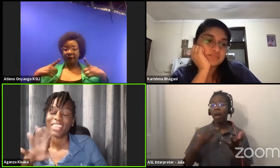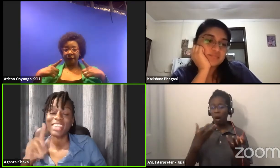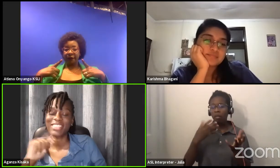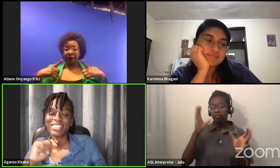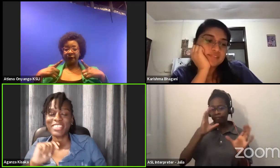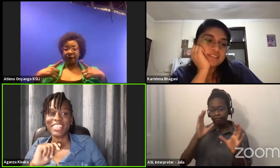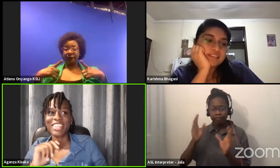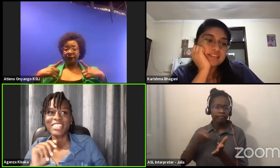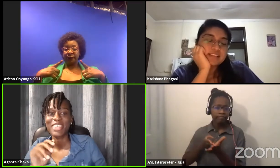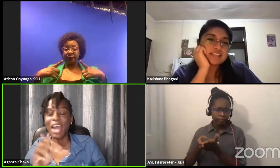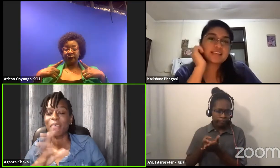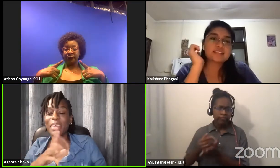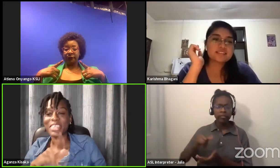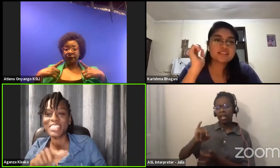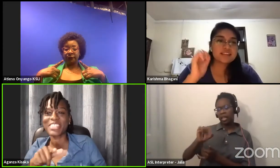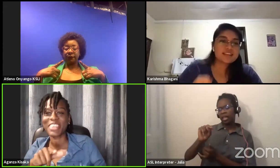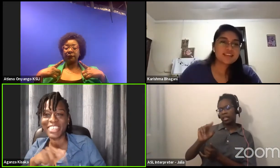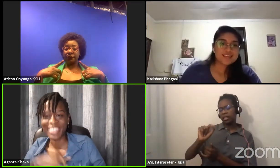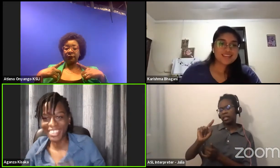So that's how I got started.